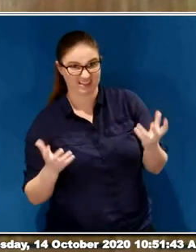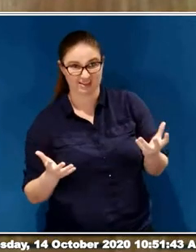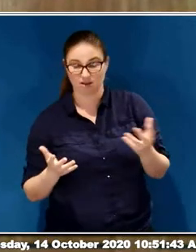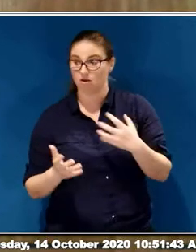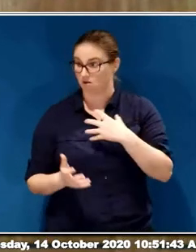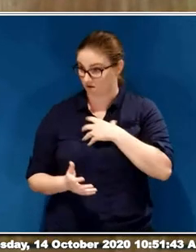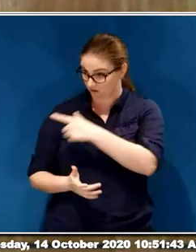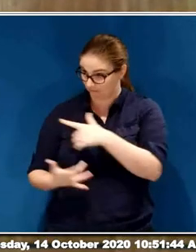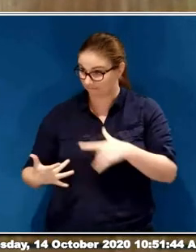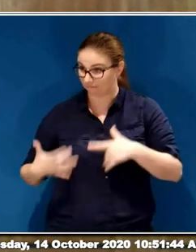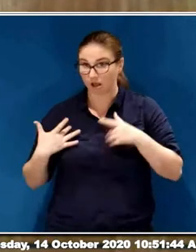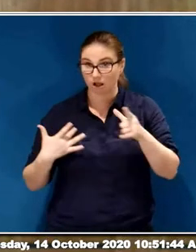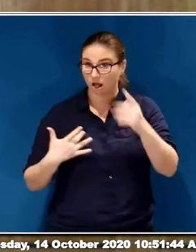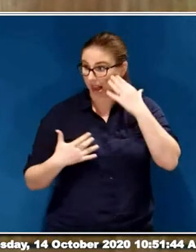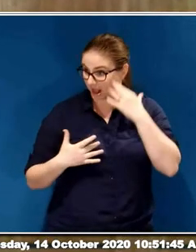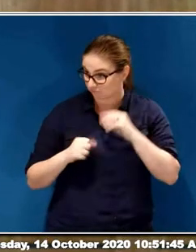by not following the plan? Mm, mm.